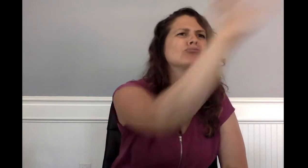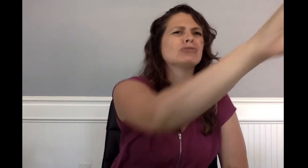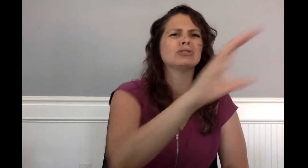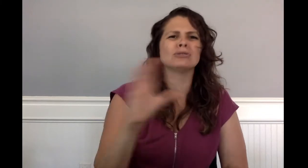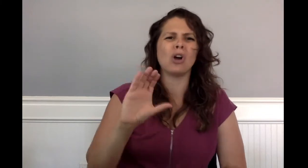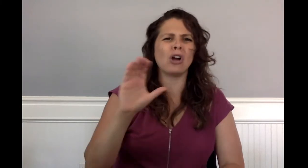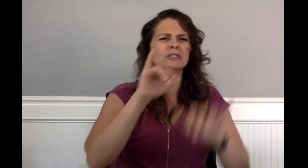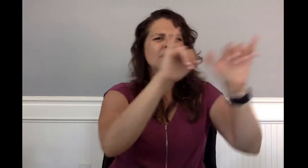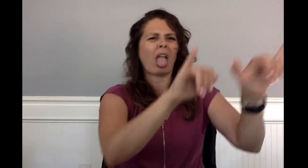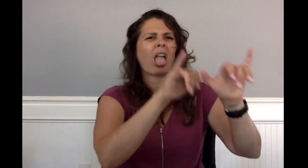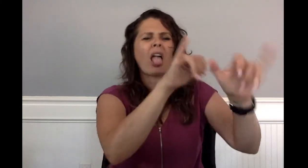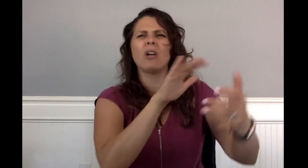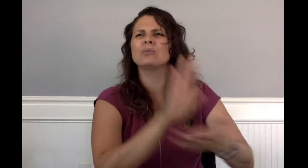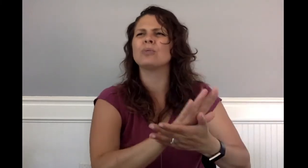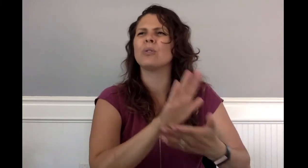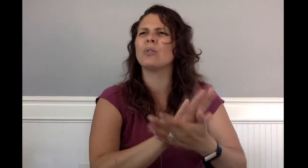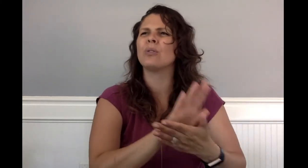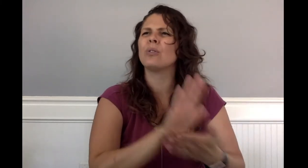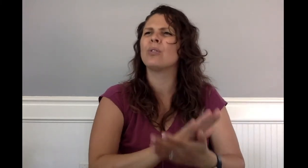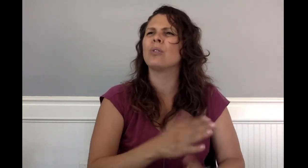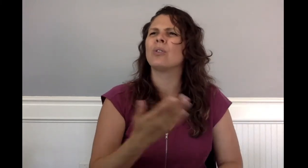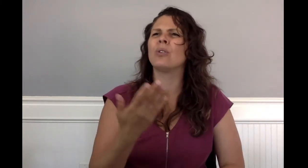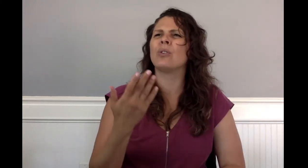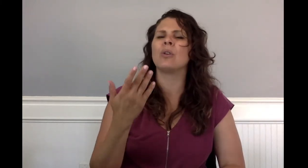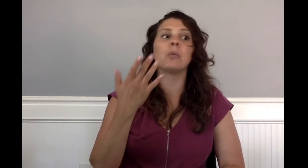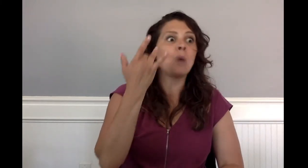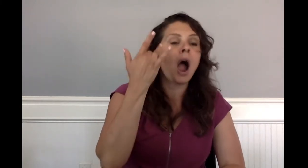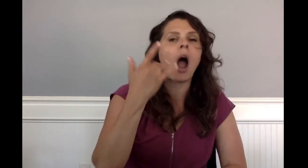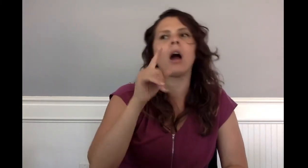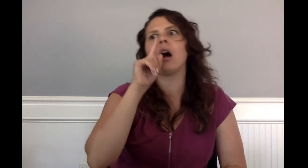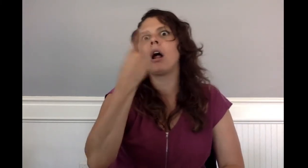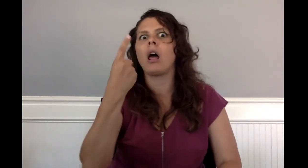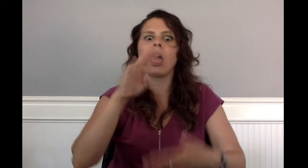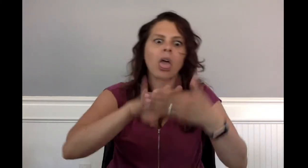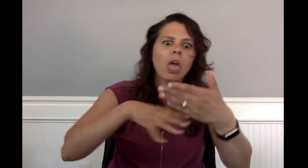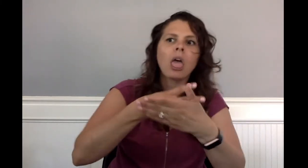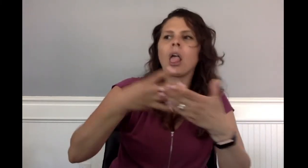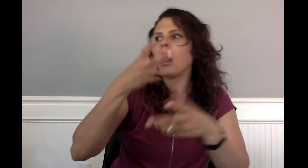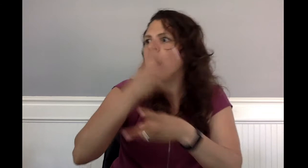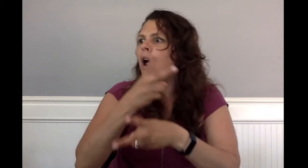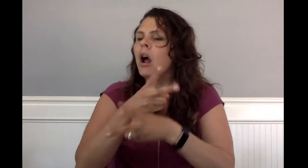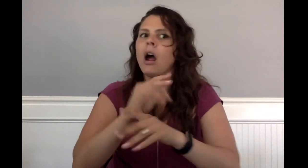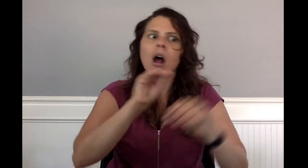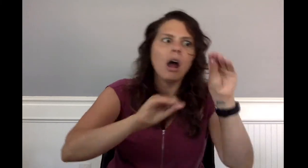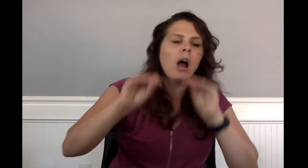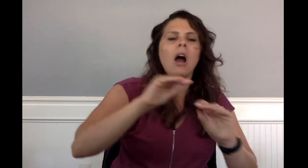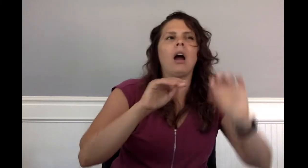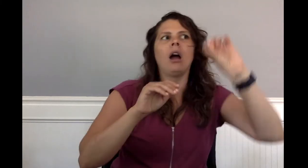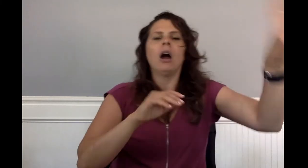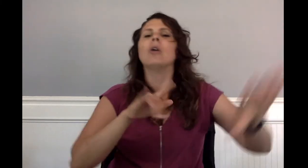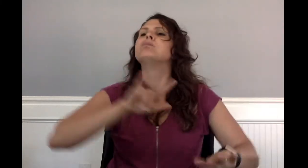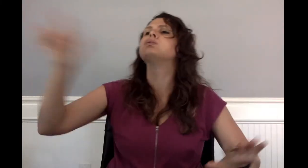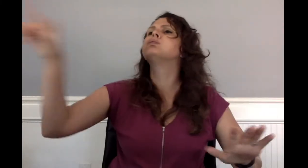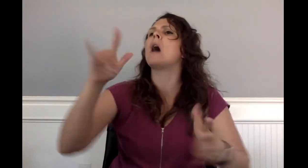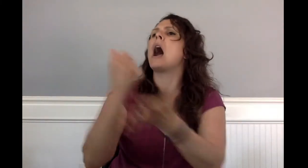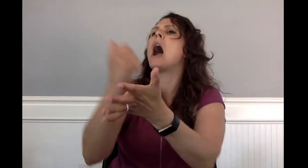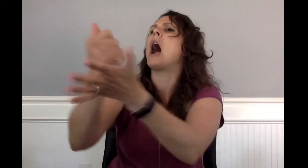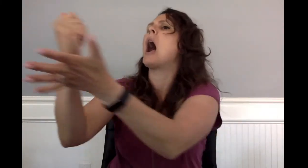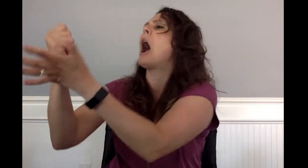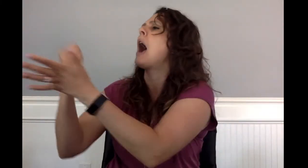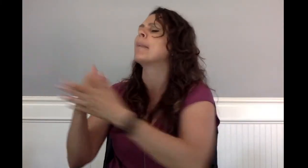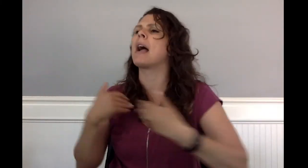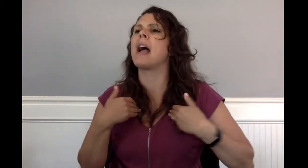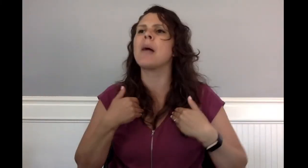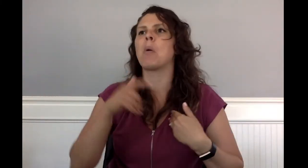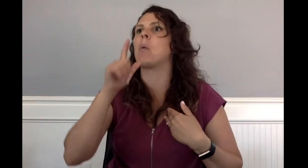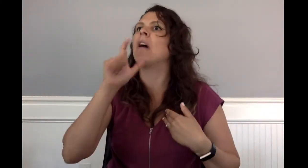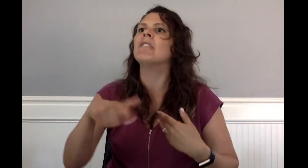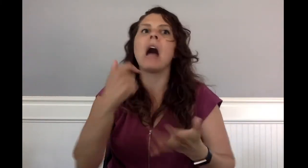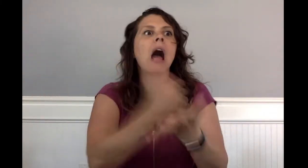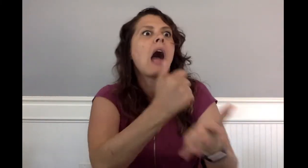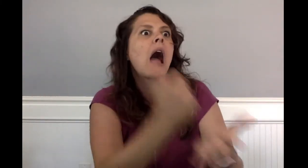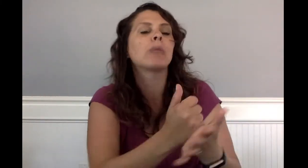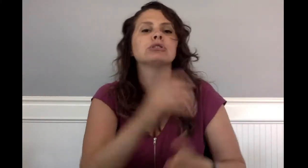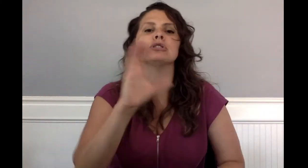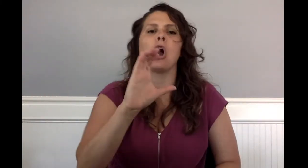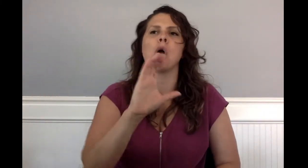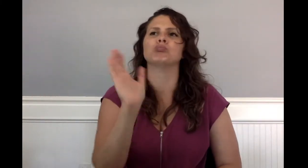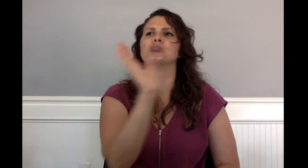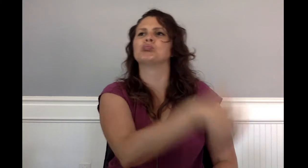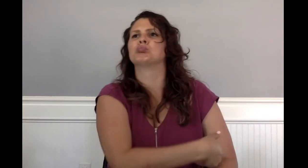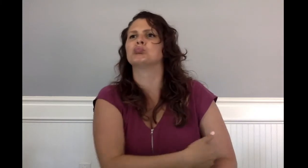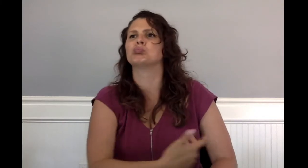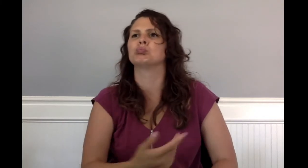to take Charlie to a faraway boarding school. So they could help animals without also having to help Charlie.